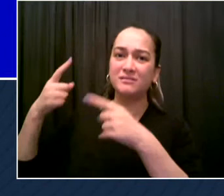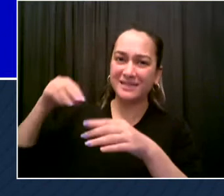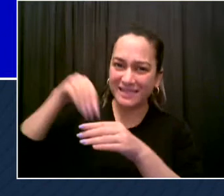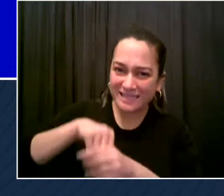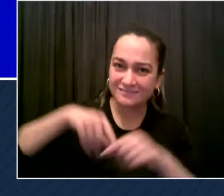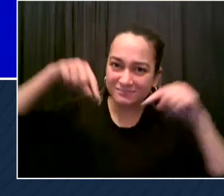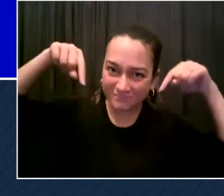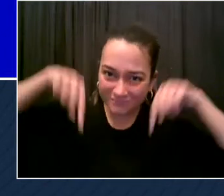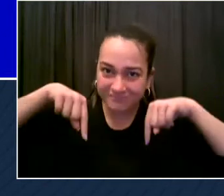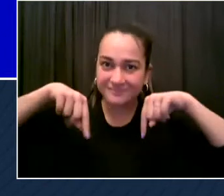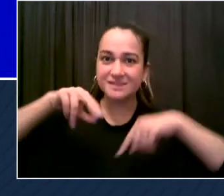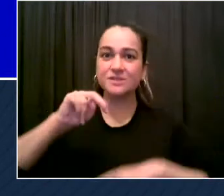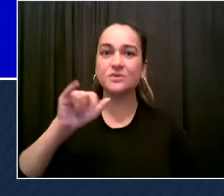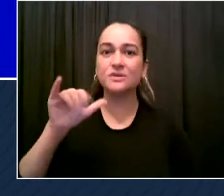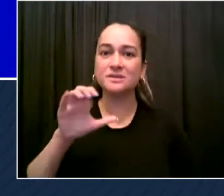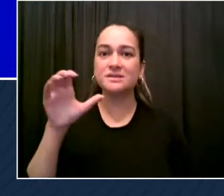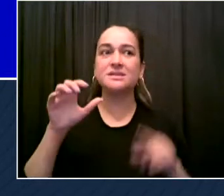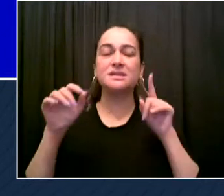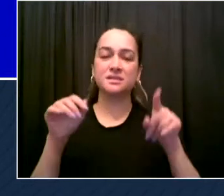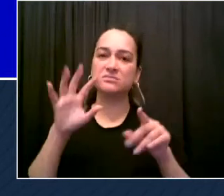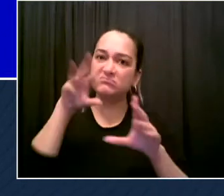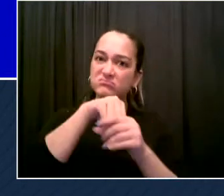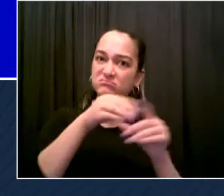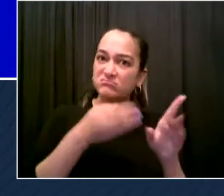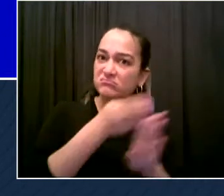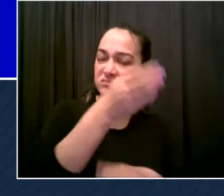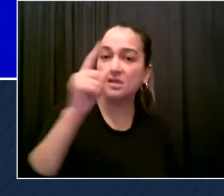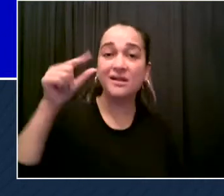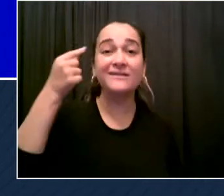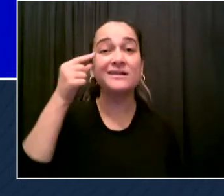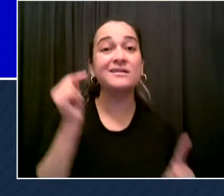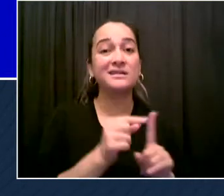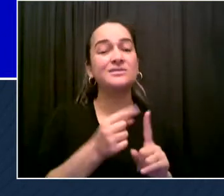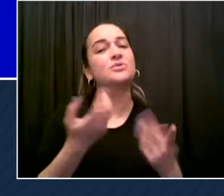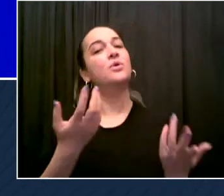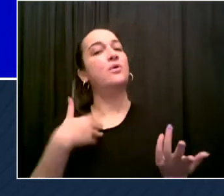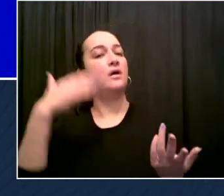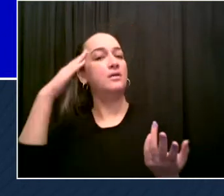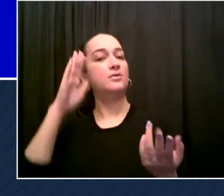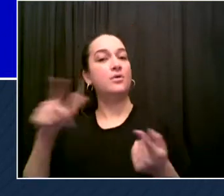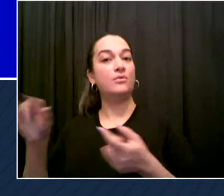PEOPLE OF NEW YORK CITY. HER ENTIRE ADULT LIFE SHE IS SERVE THE PEOPLE OF NEW YORK CITY.